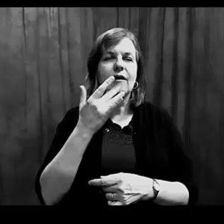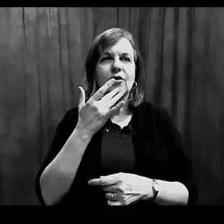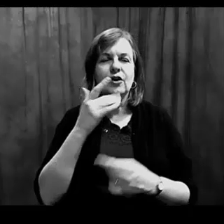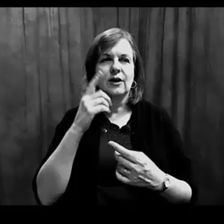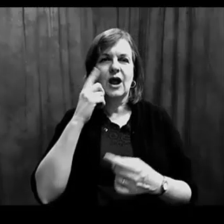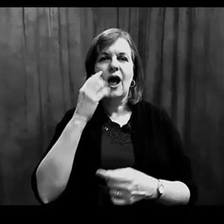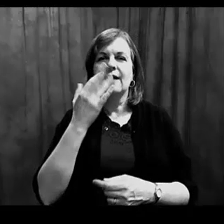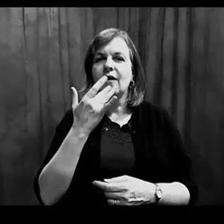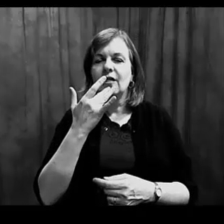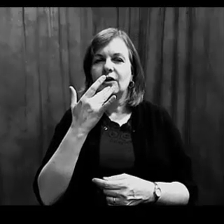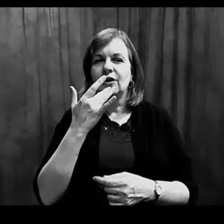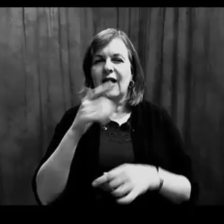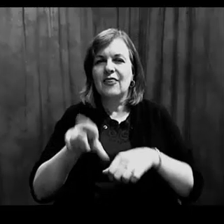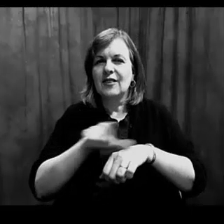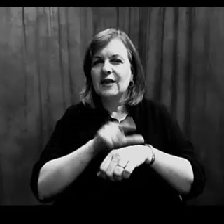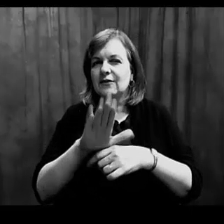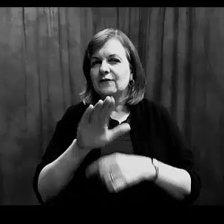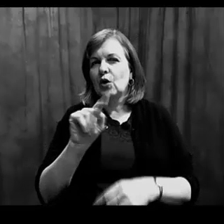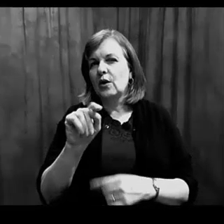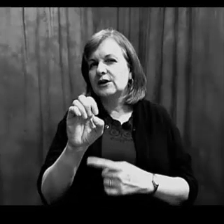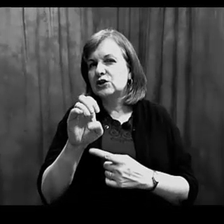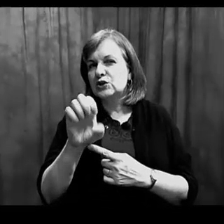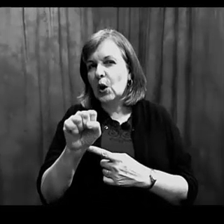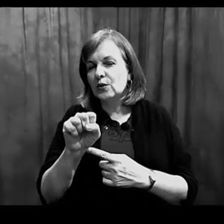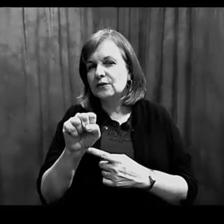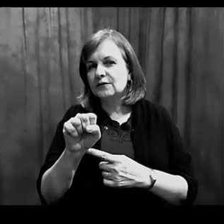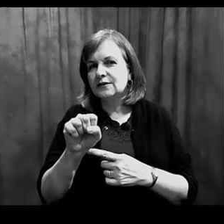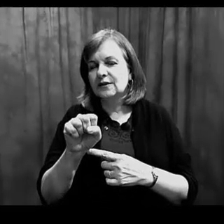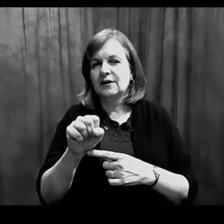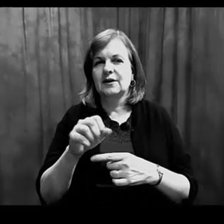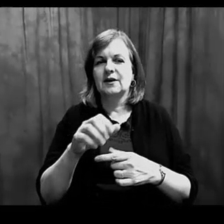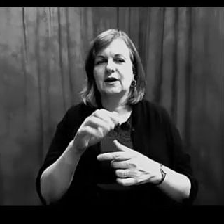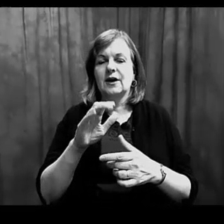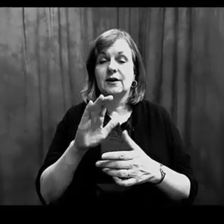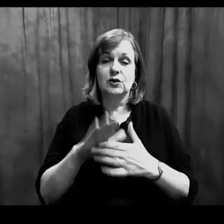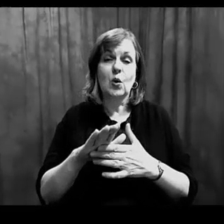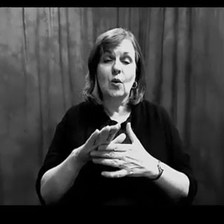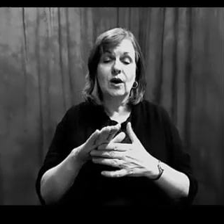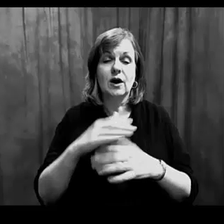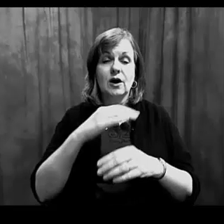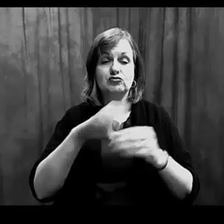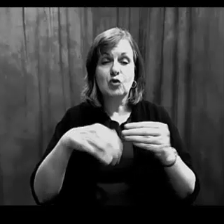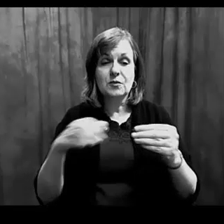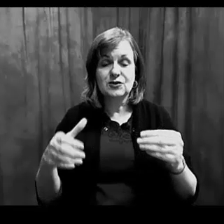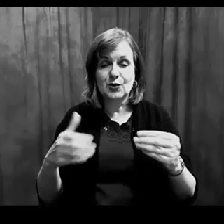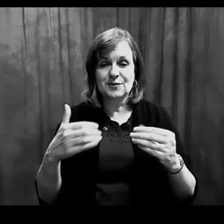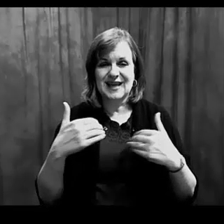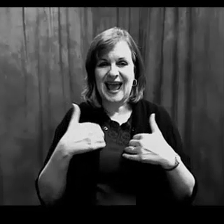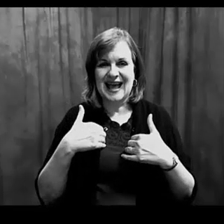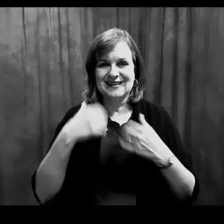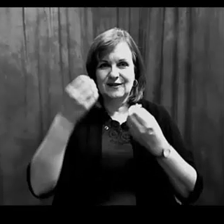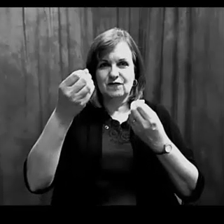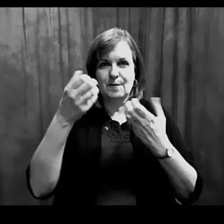toes are! you have information in your DNA and in your chromosomes